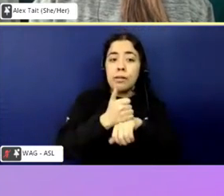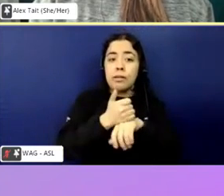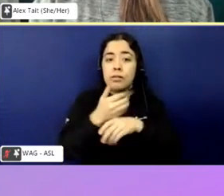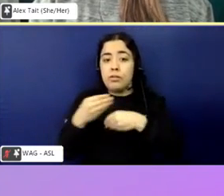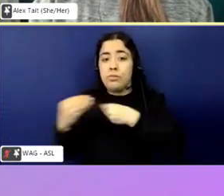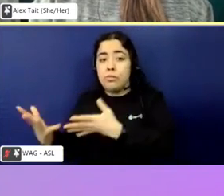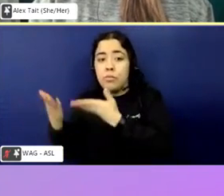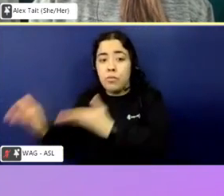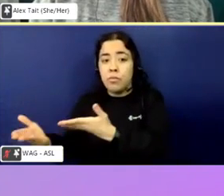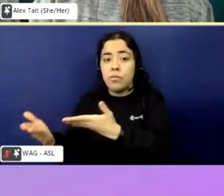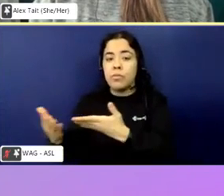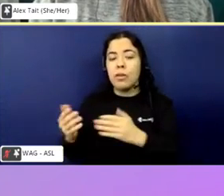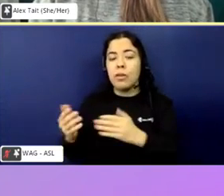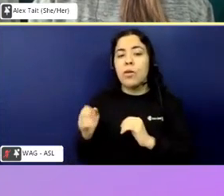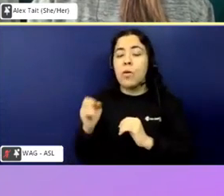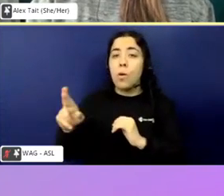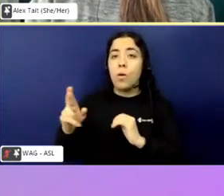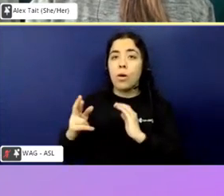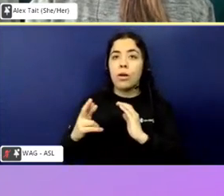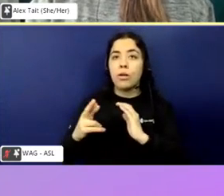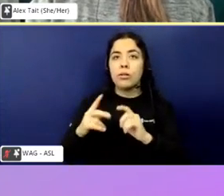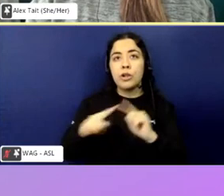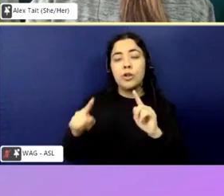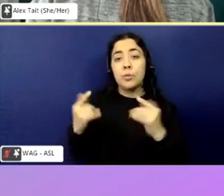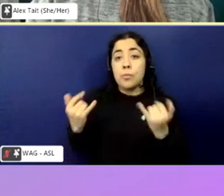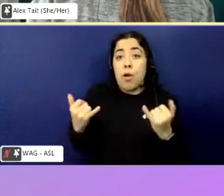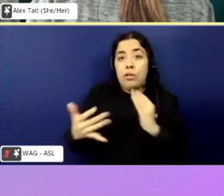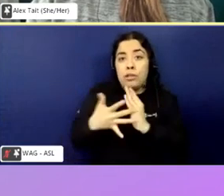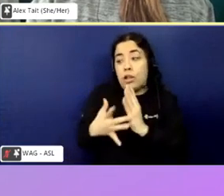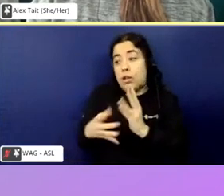not offering technology based treatment or assistive technology to older patients based on the ages believe